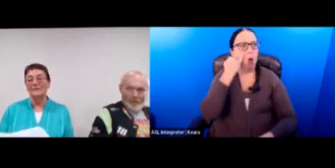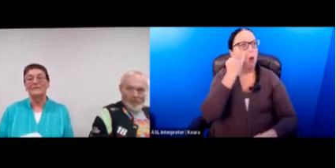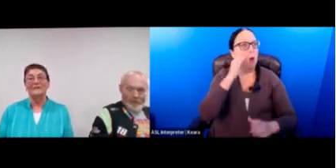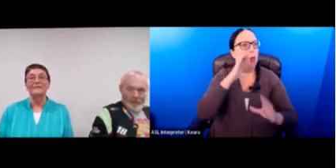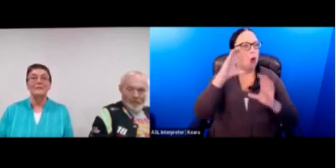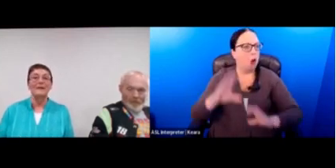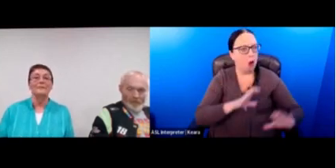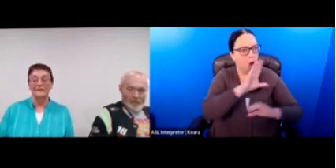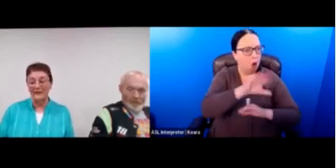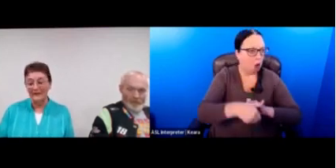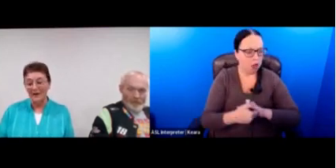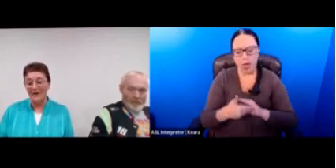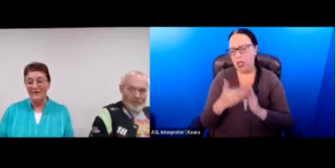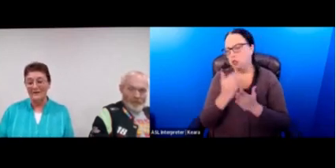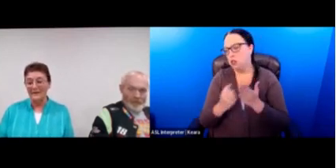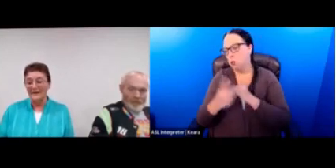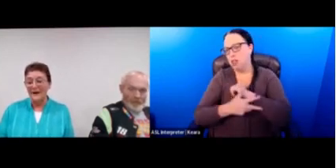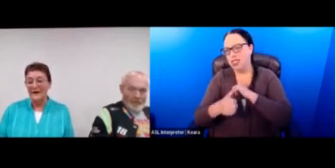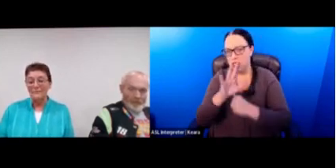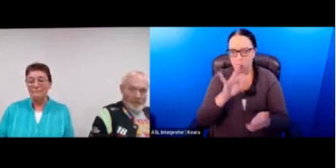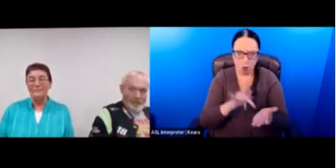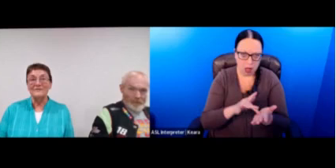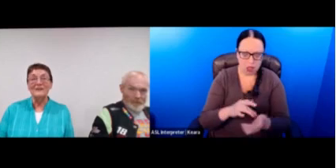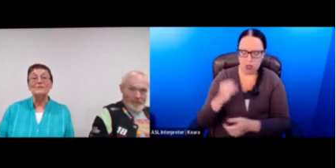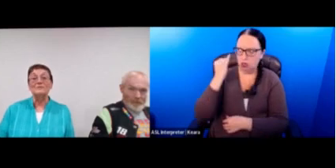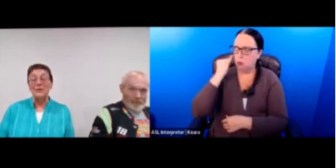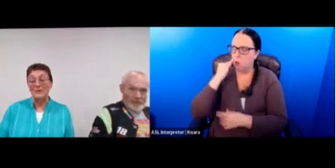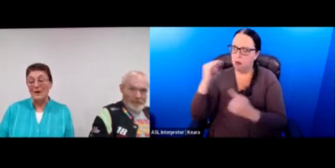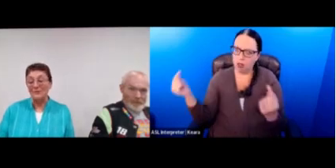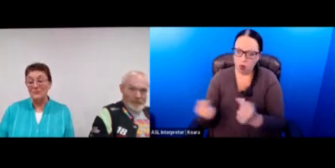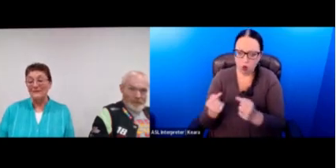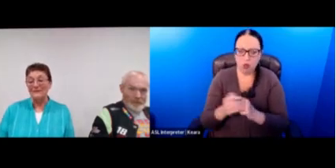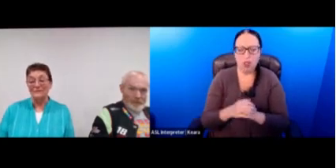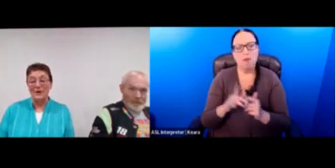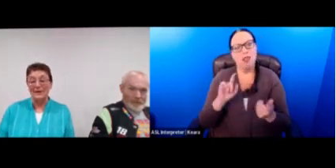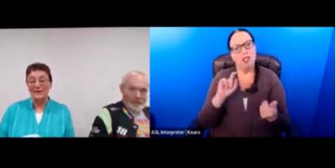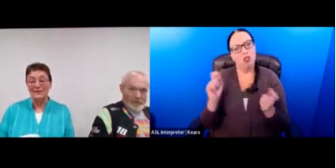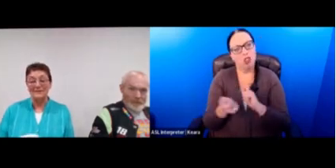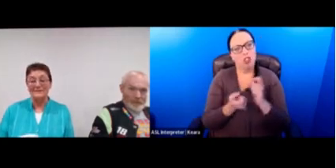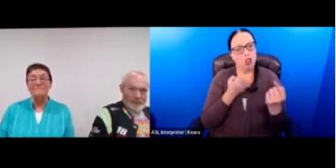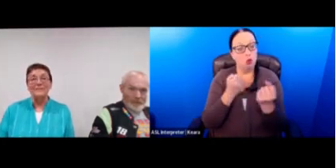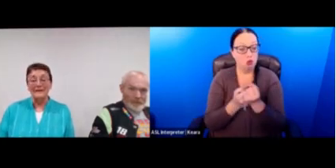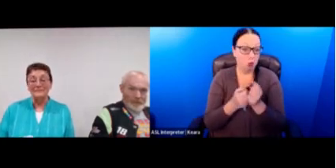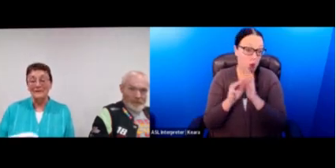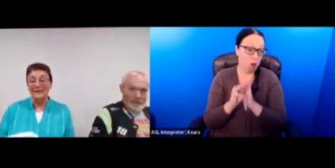someone steals they're mad? What if they get hurt? Changing your support model really does require courage. If nothing